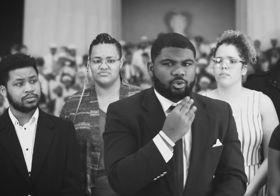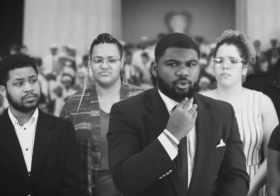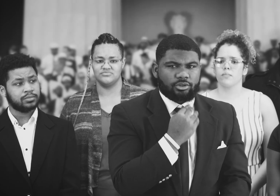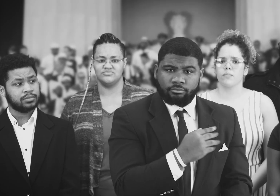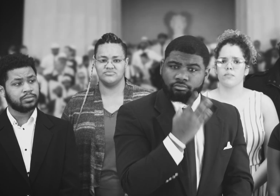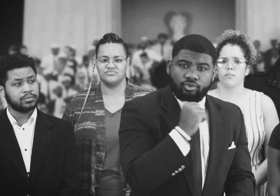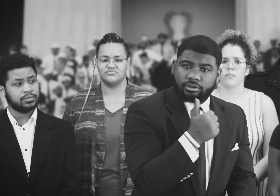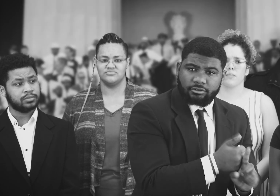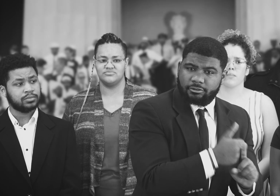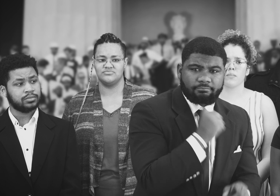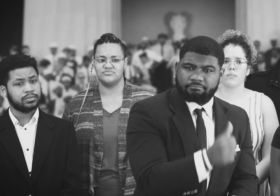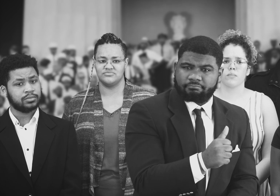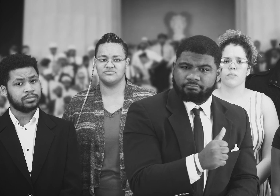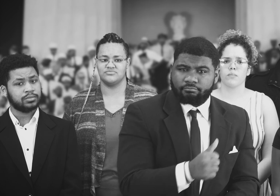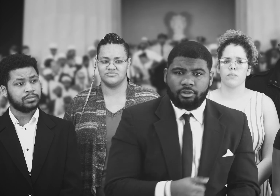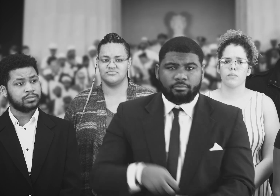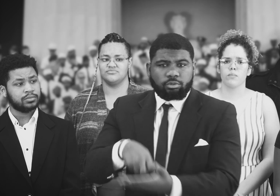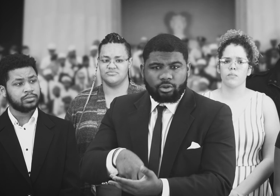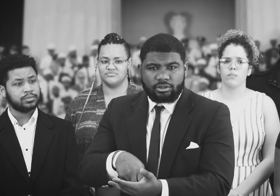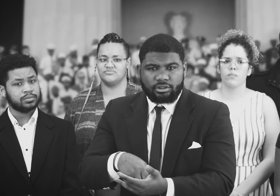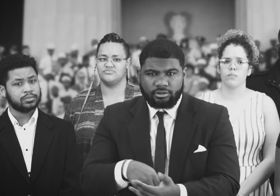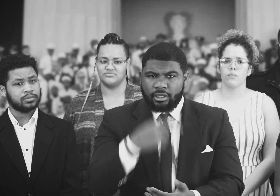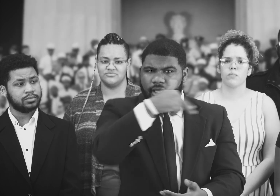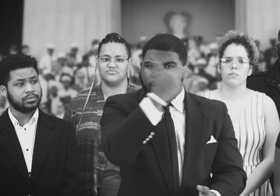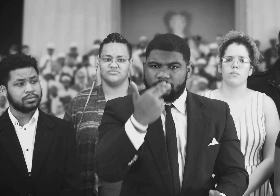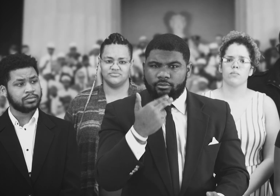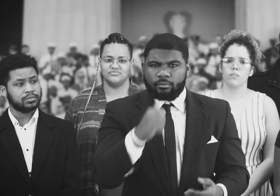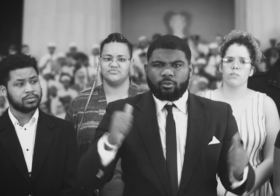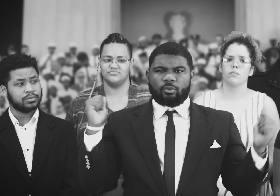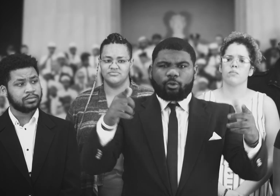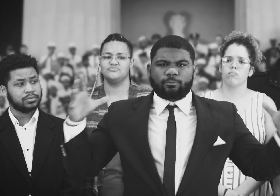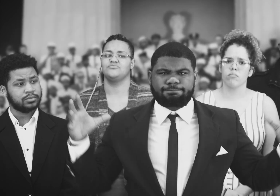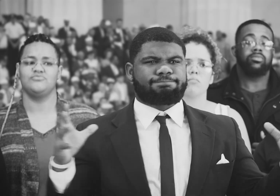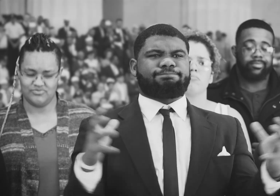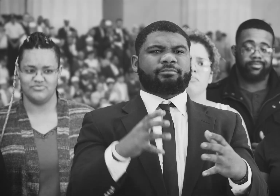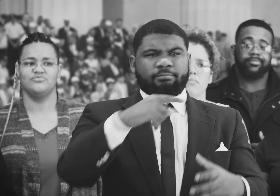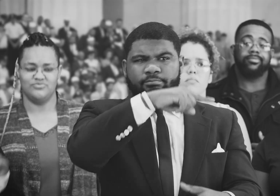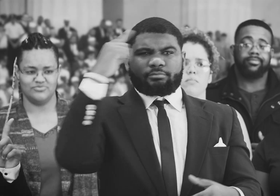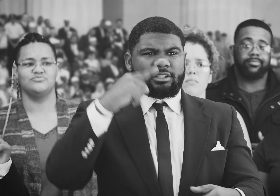Jews and Gentiles, Protestants and Catholics, will be able to join hands and sing in the words